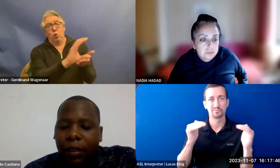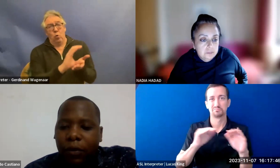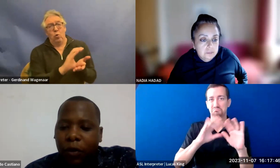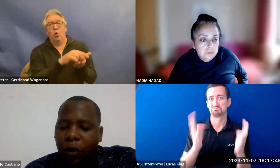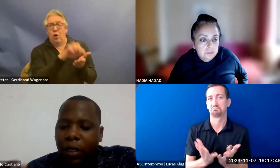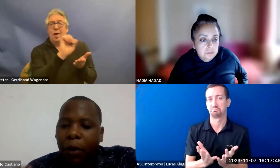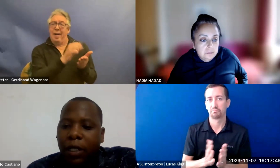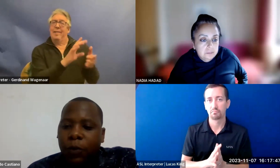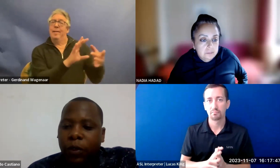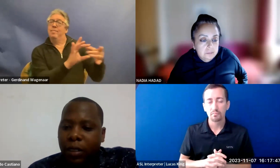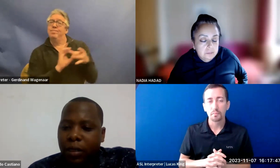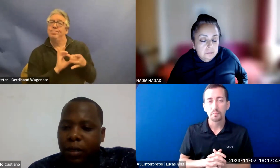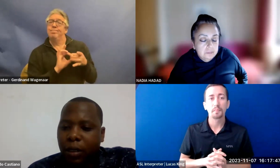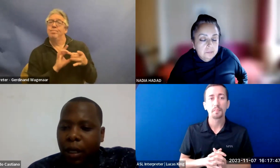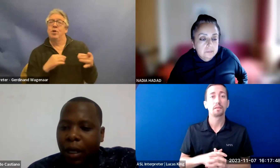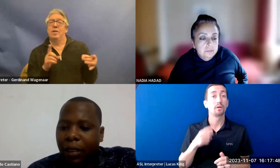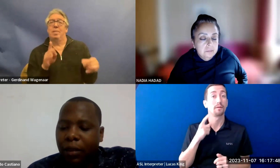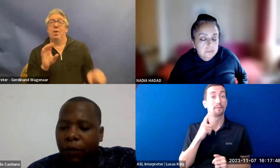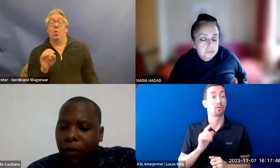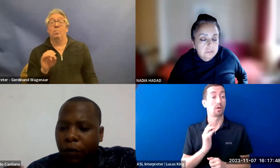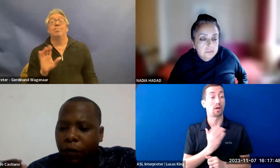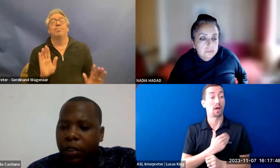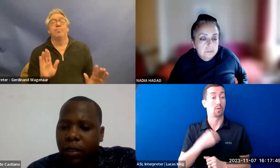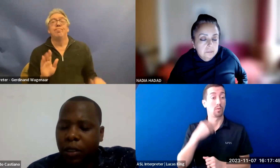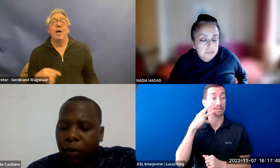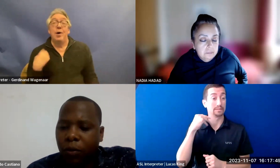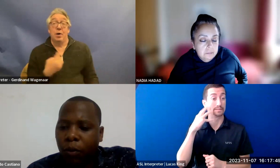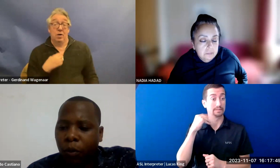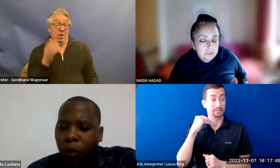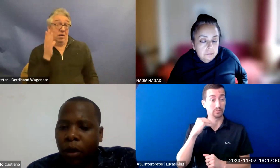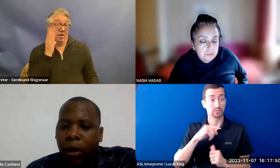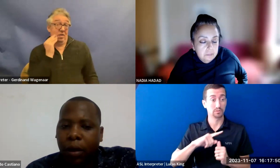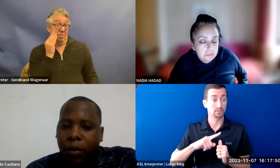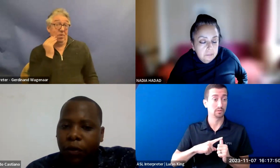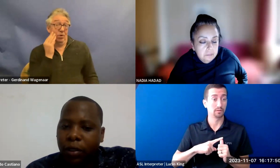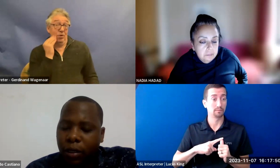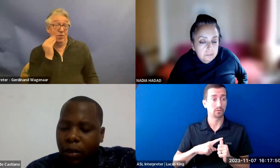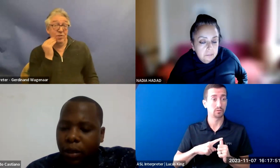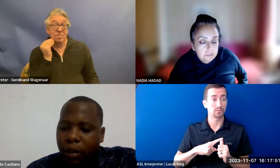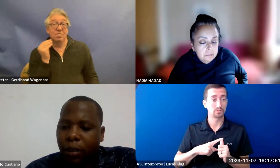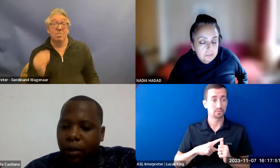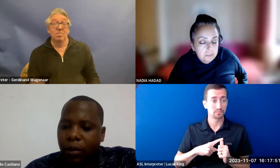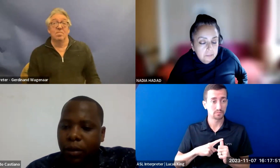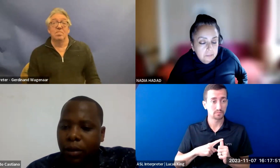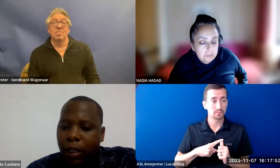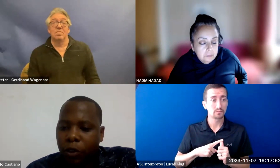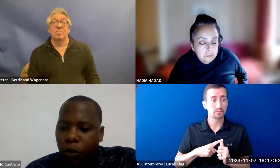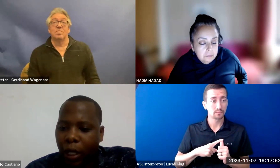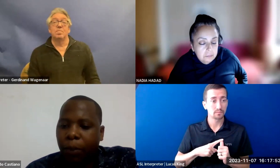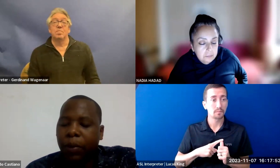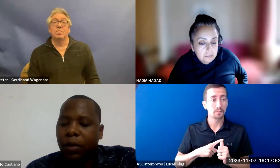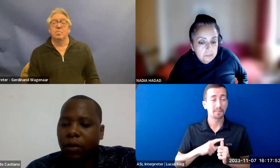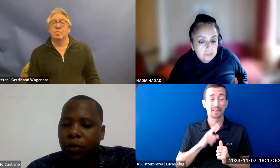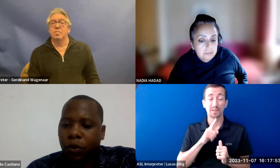I think, in our experience, the first thing that should happen